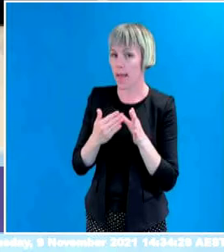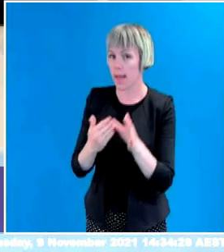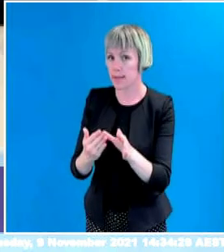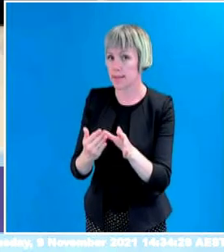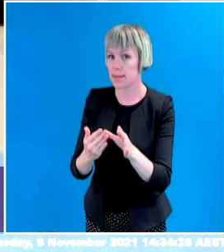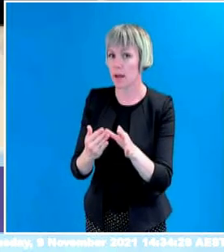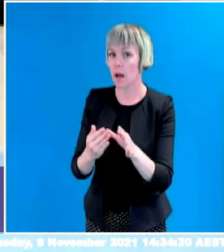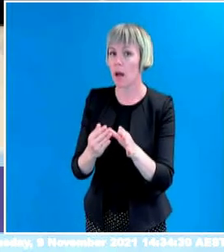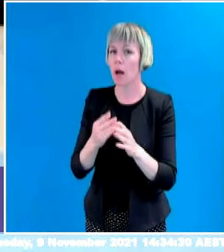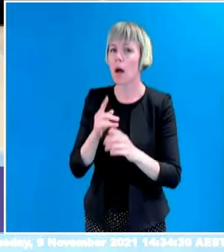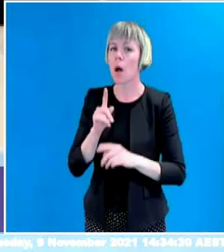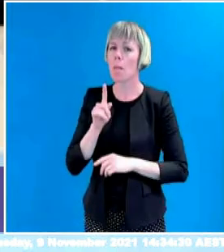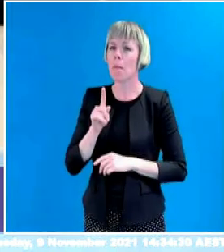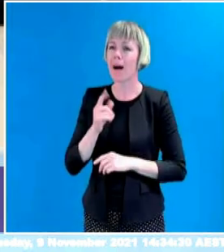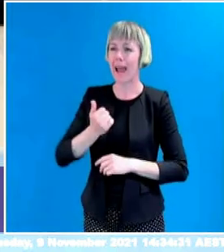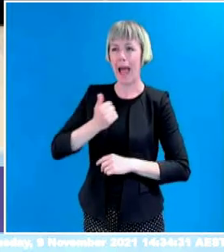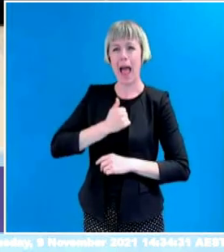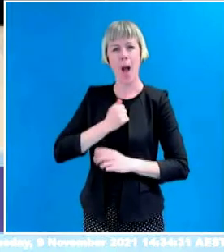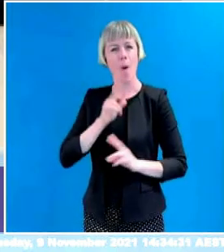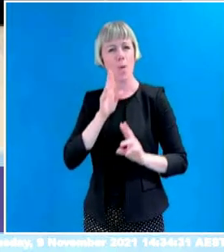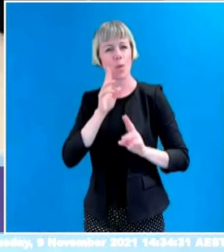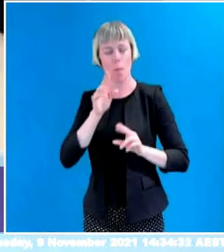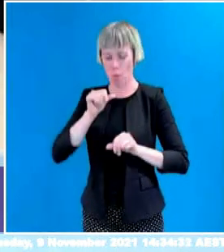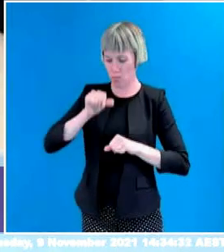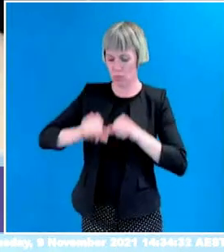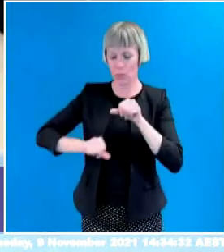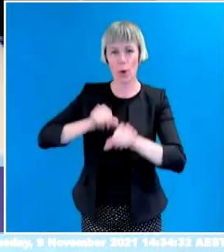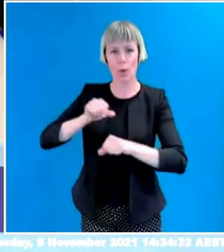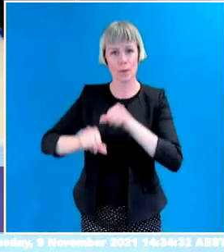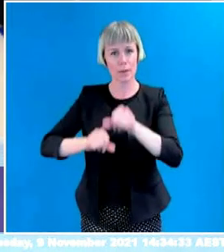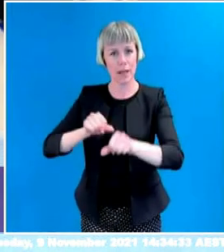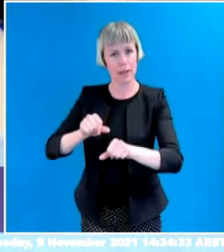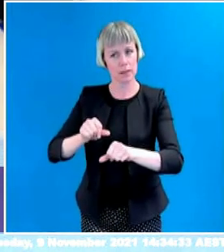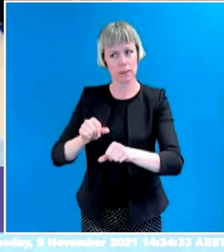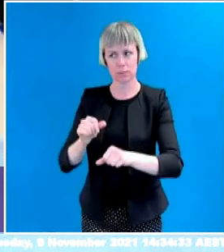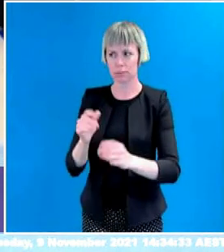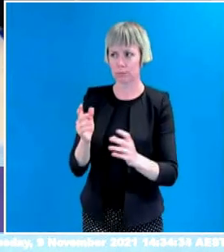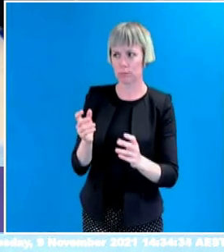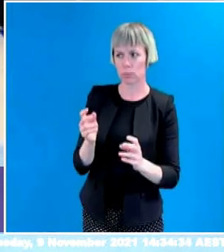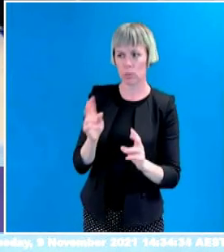process, Chair, I can imagine it definitely would have been sought.